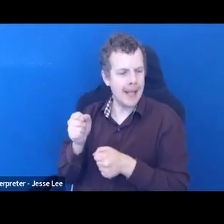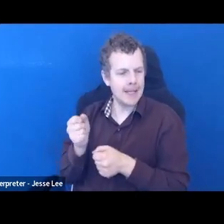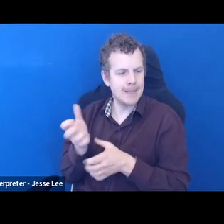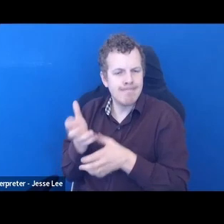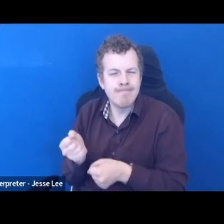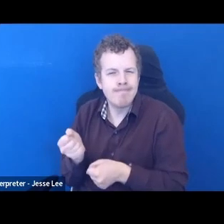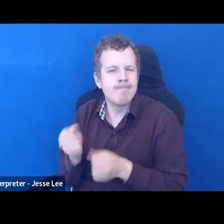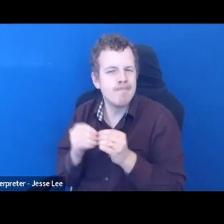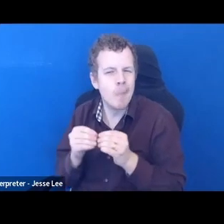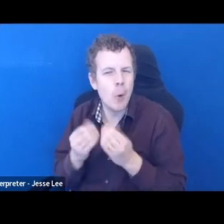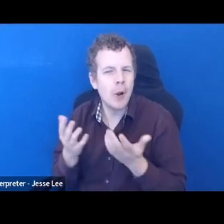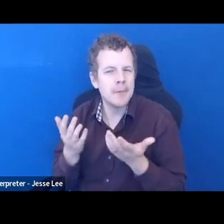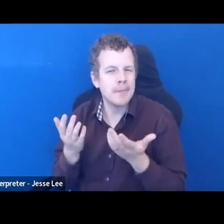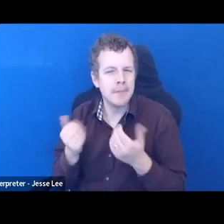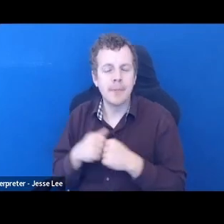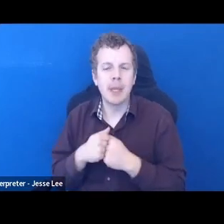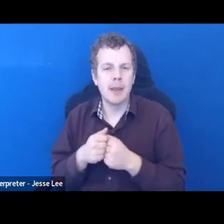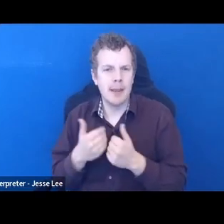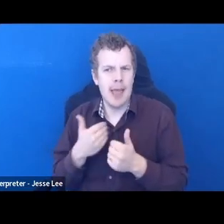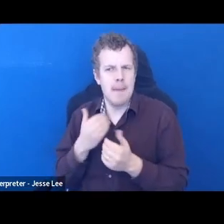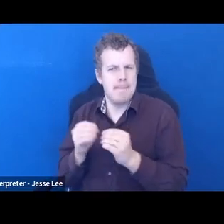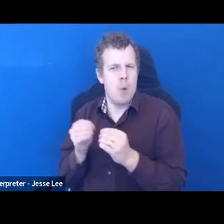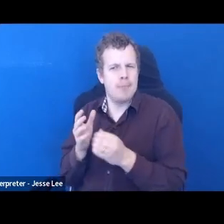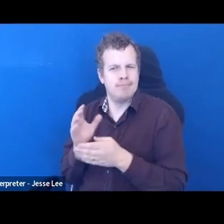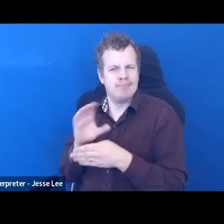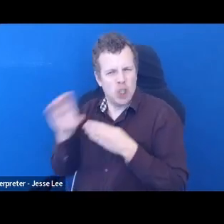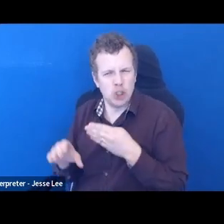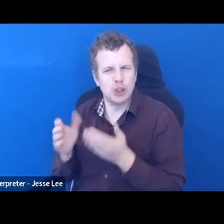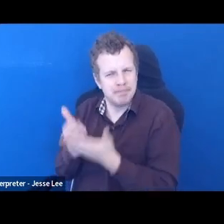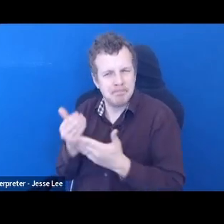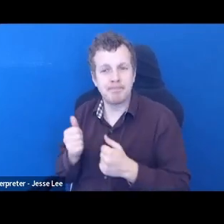So what they did is they had these semi-structured interviews.